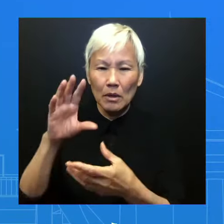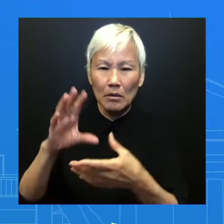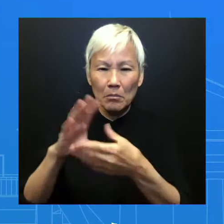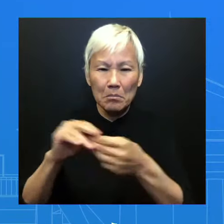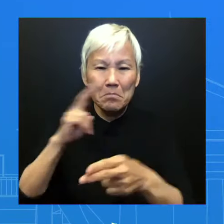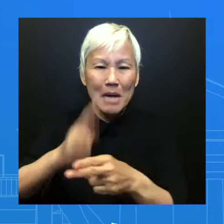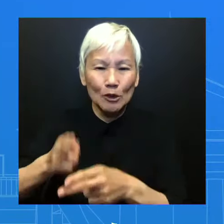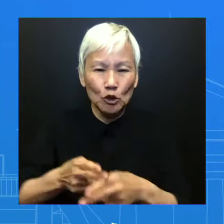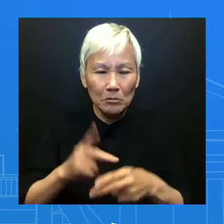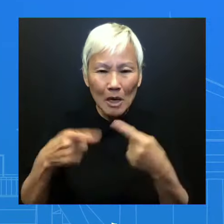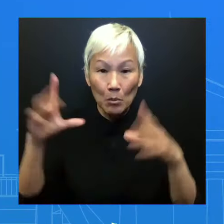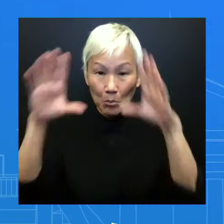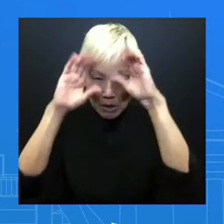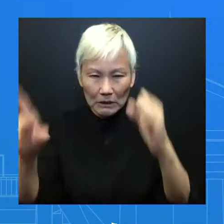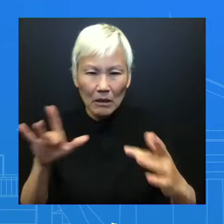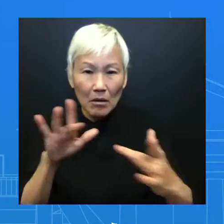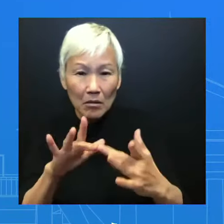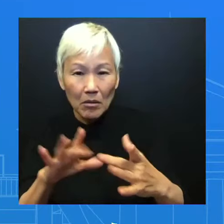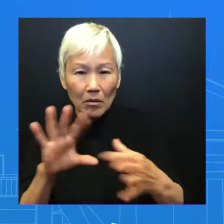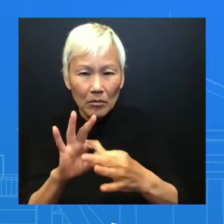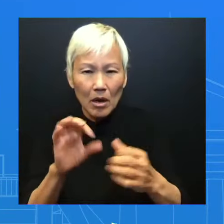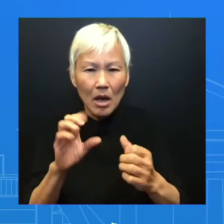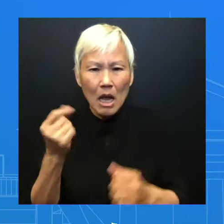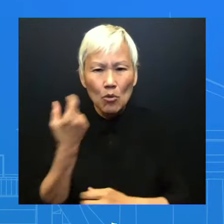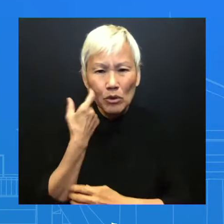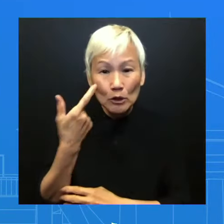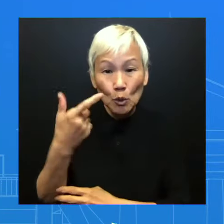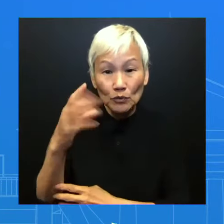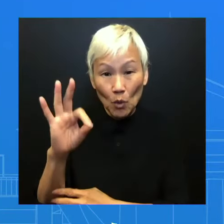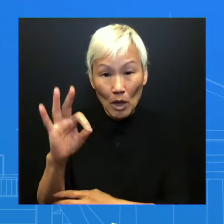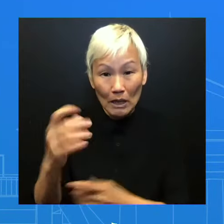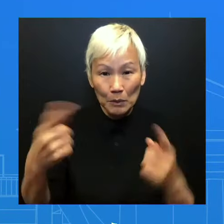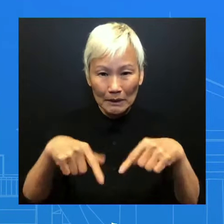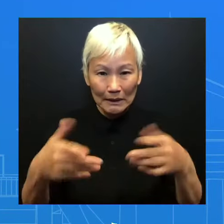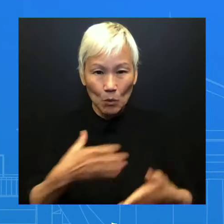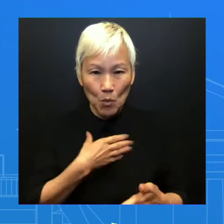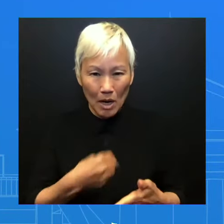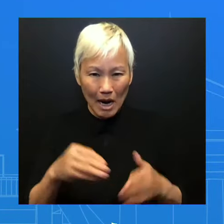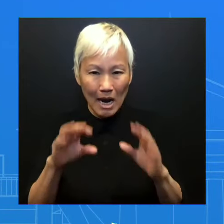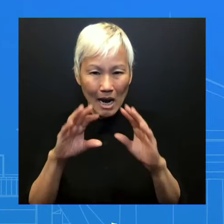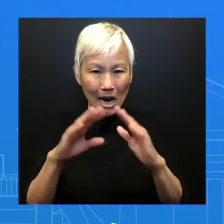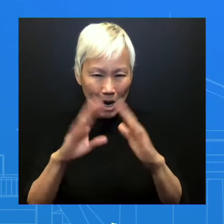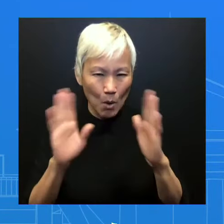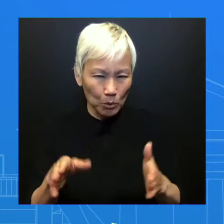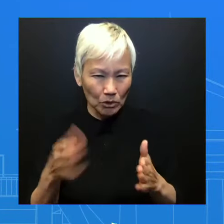at the White House just last year. Go ahead, Ed. The Press: Thanks, Karine. So Fitch, a credit rating agency,